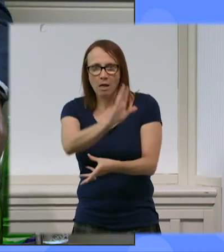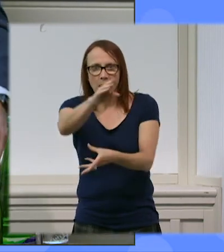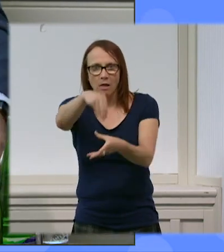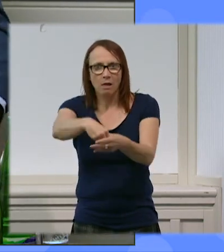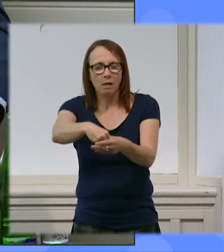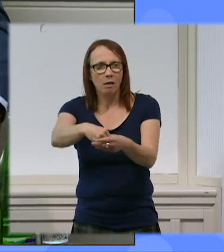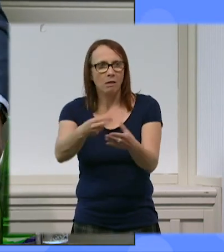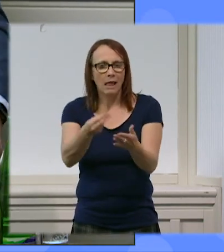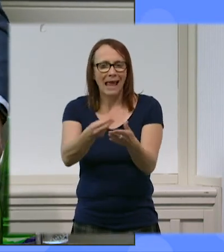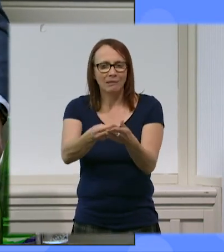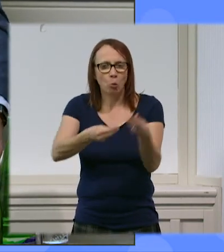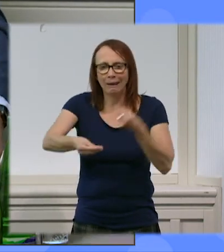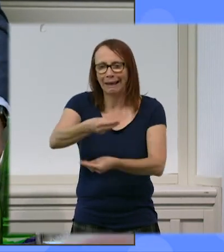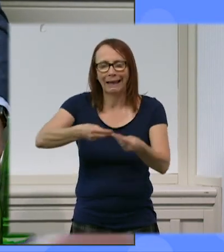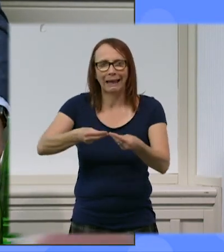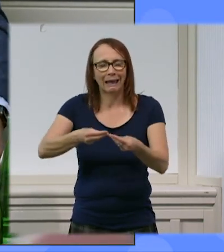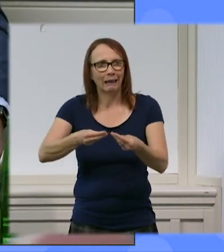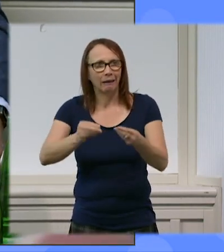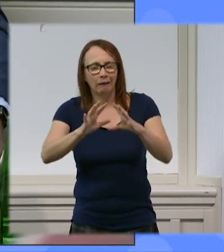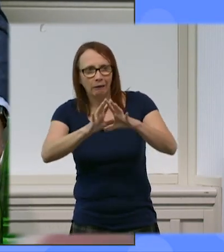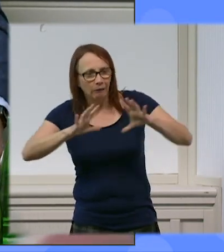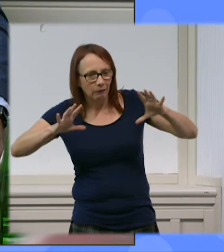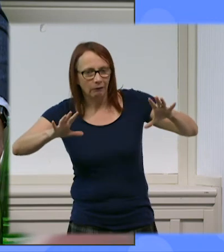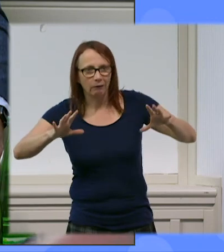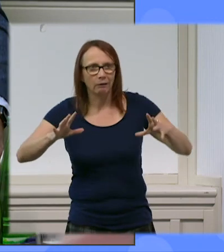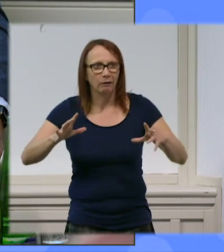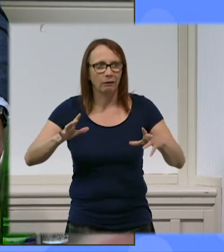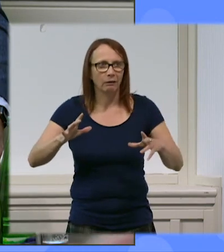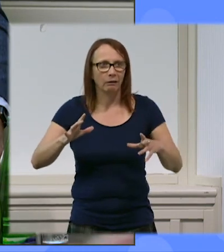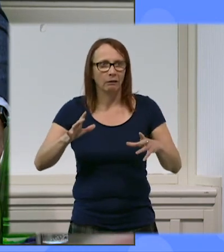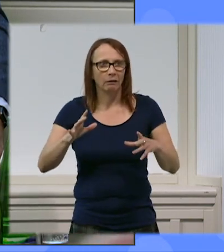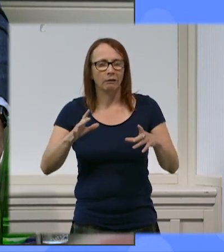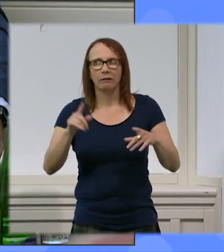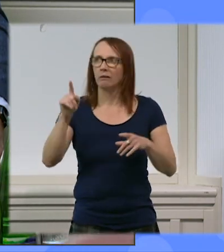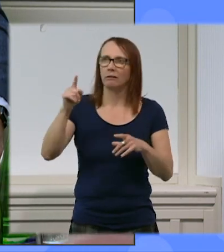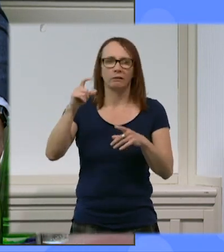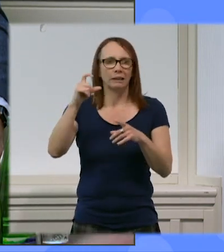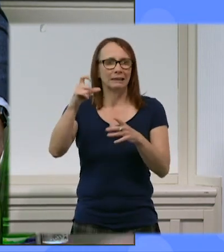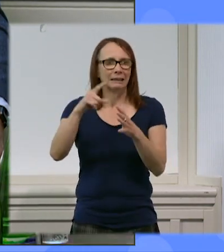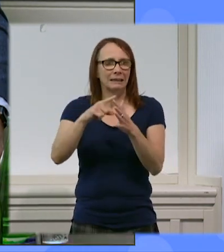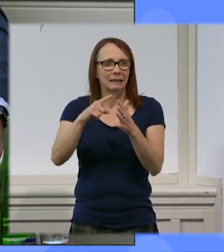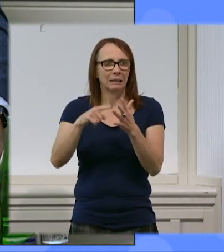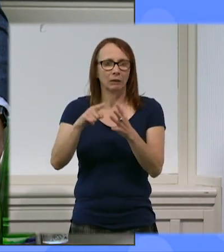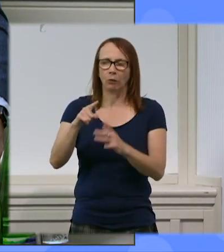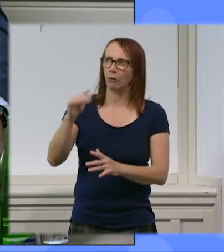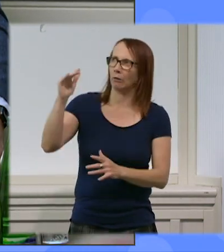can all be cool you know it's CEOs making you know a hundred million is no